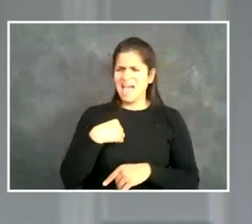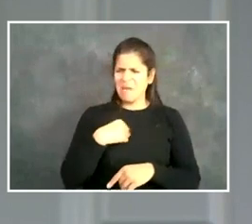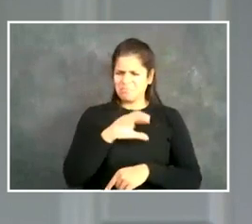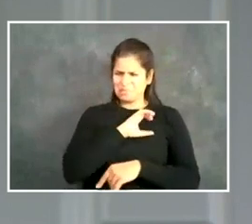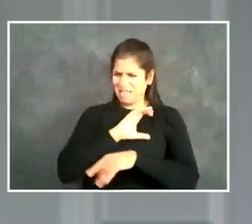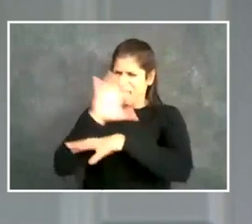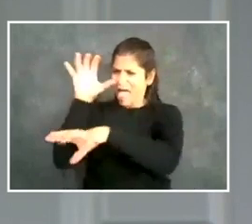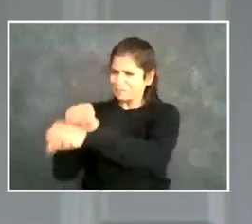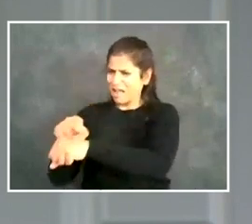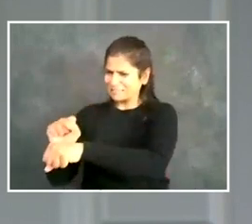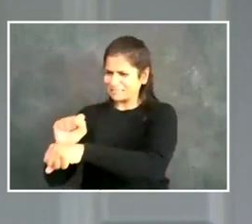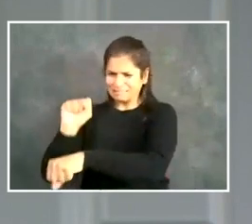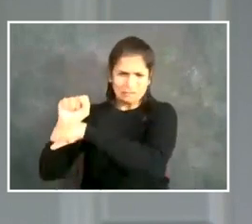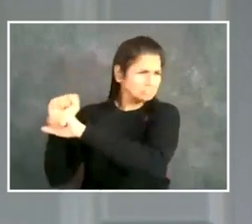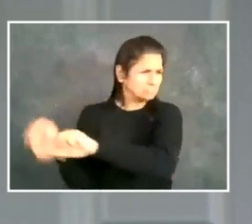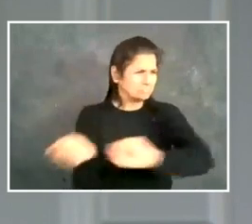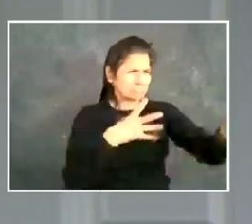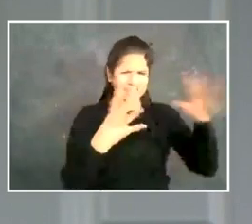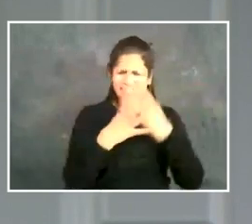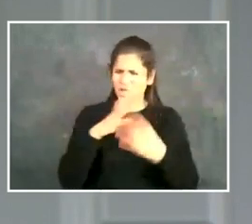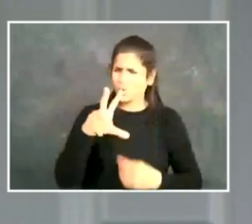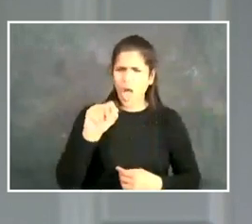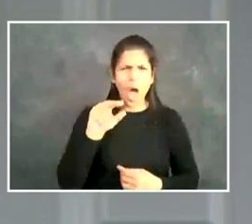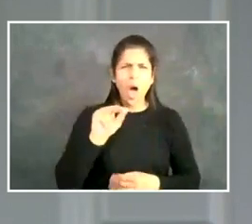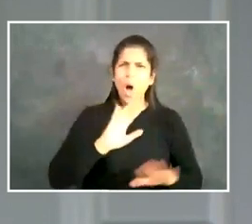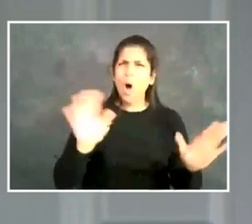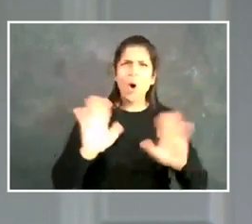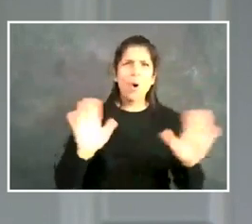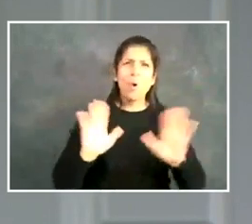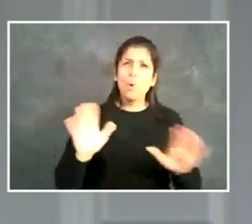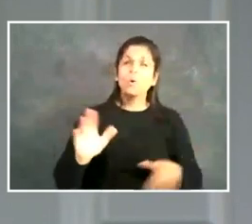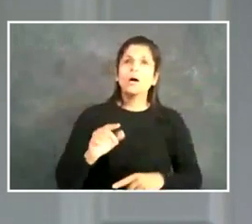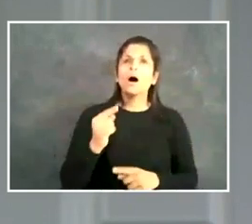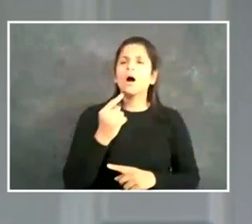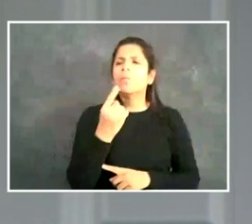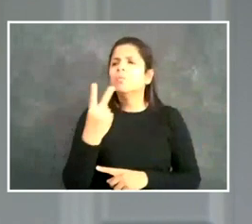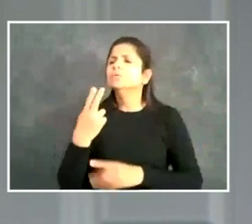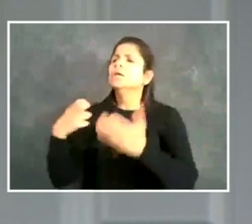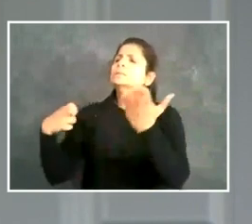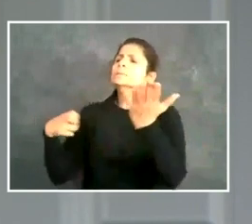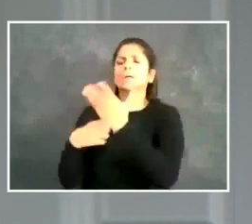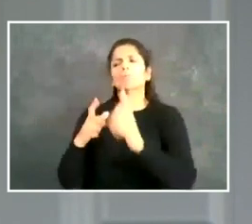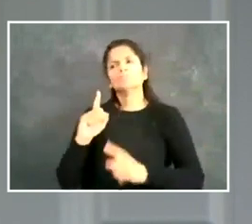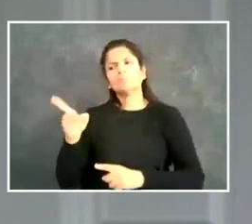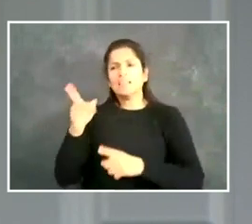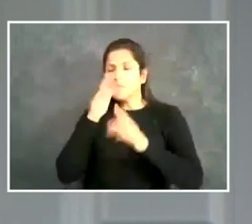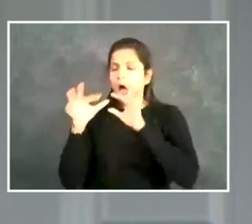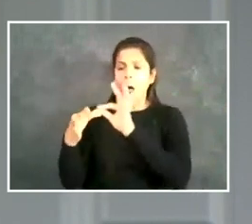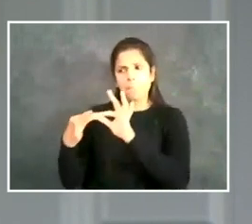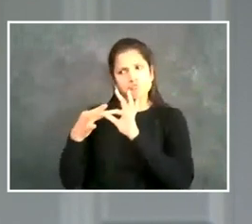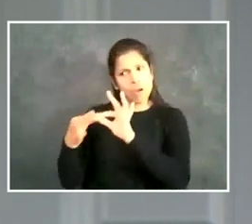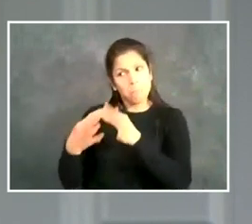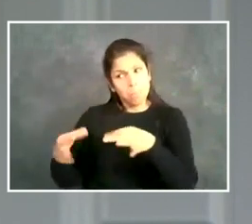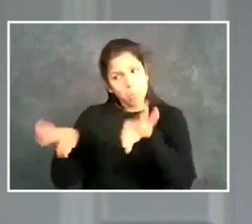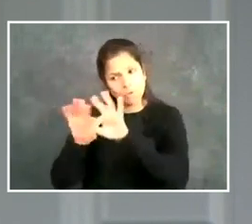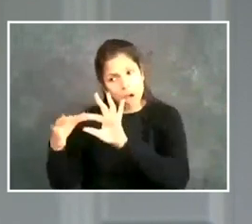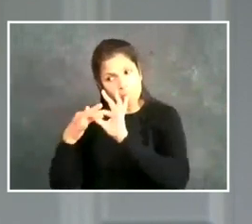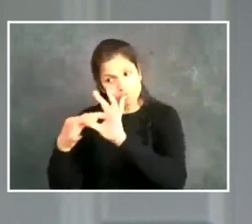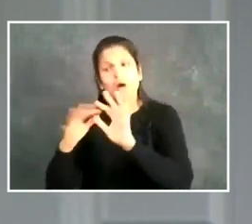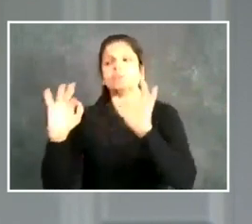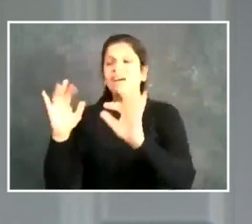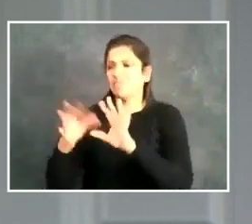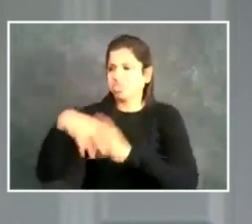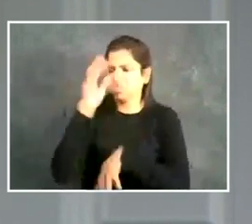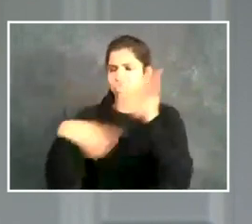BUT NOT A LOT AND IT HAS REALLY